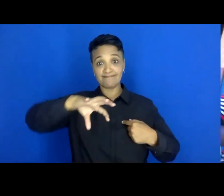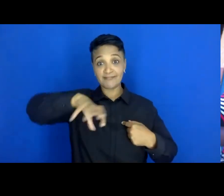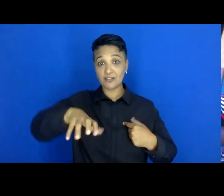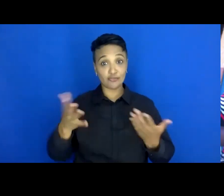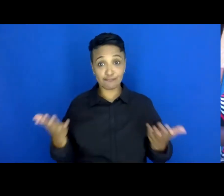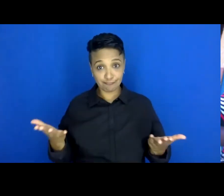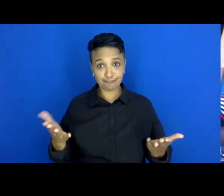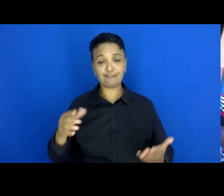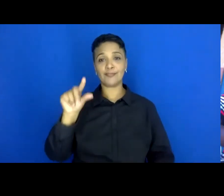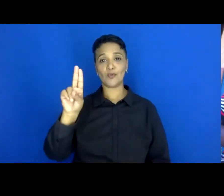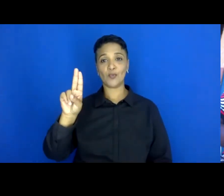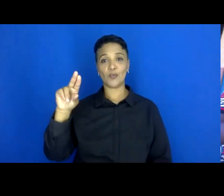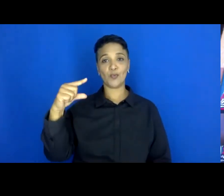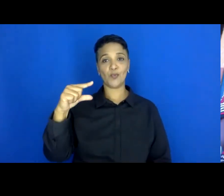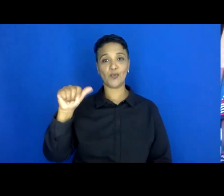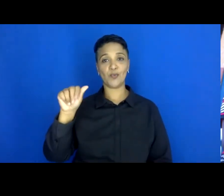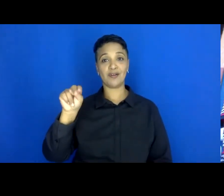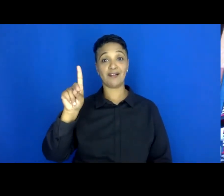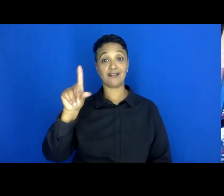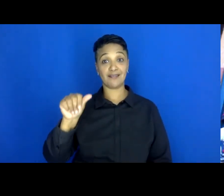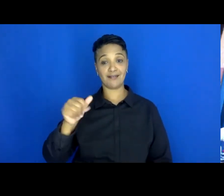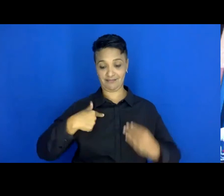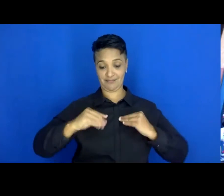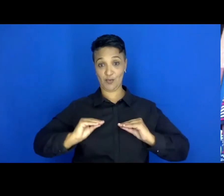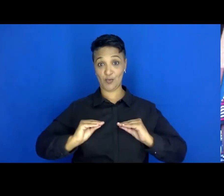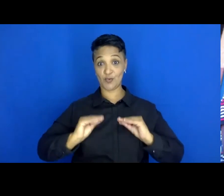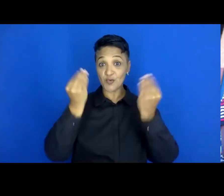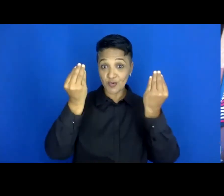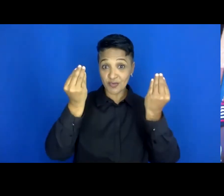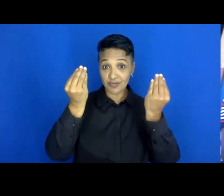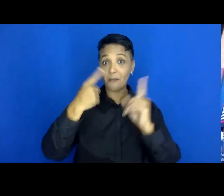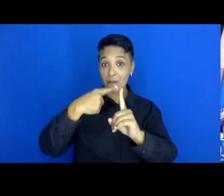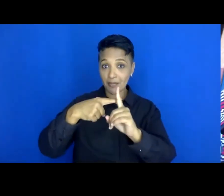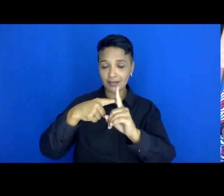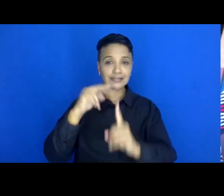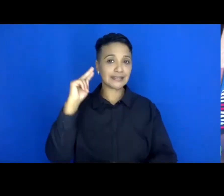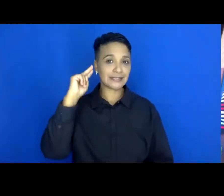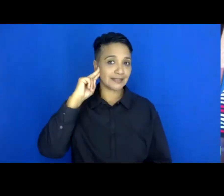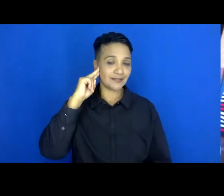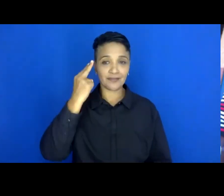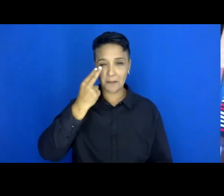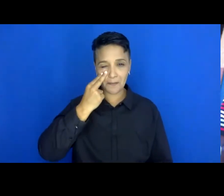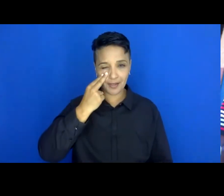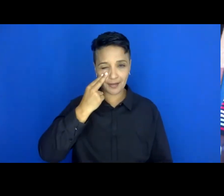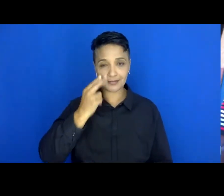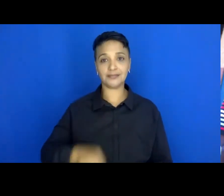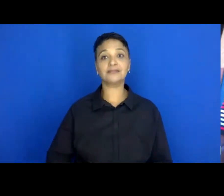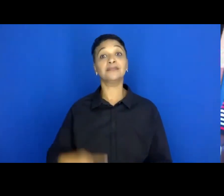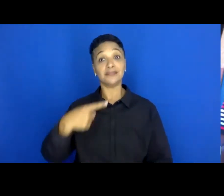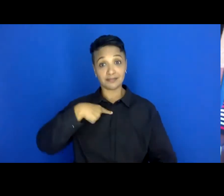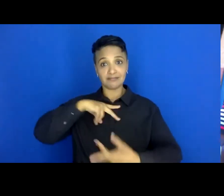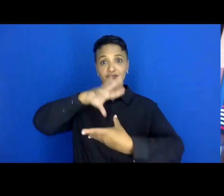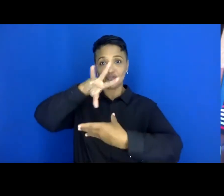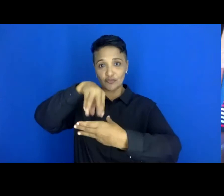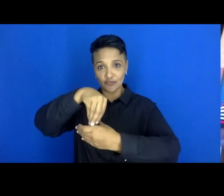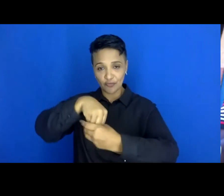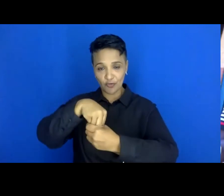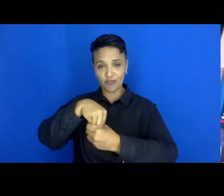i'm deafblind and the youth i i belong to iba and world federation of the deafblind fellowship